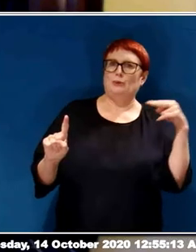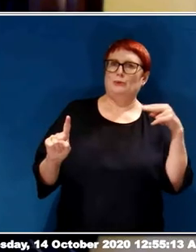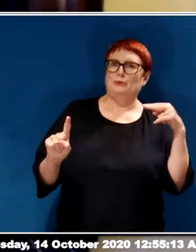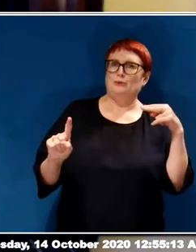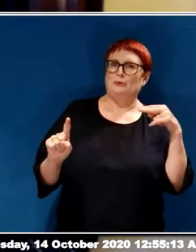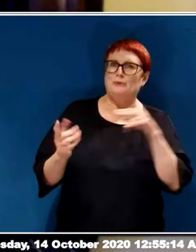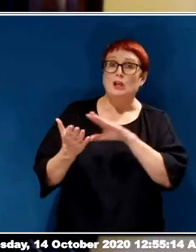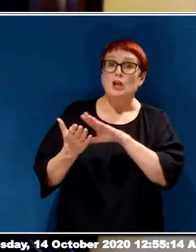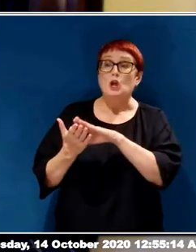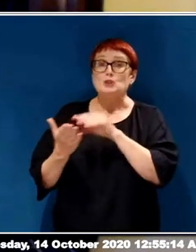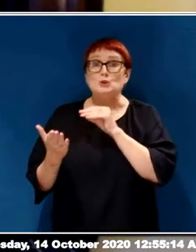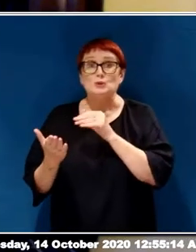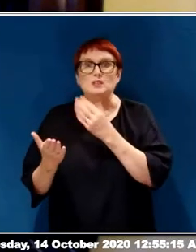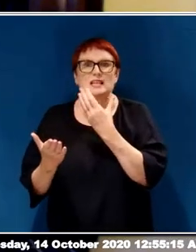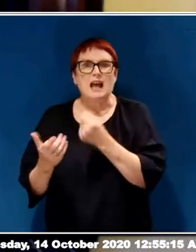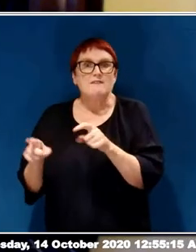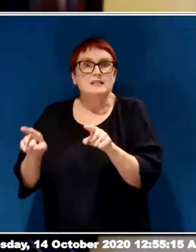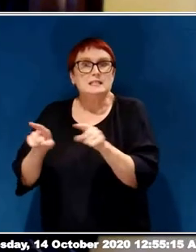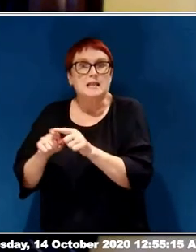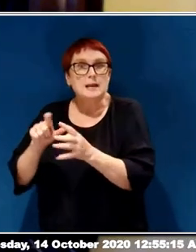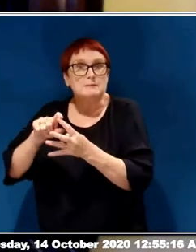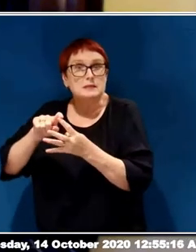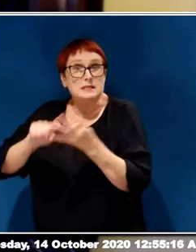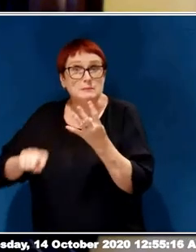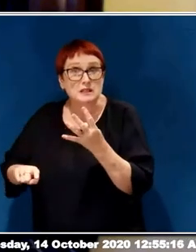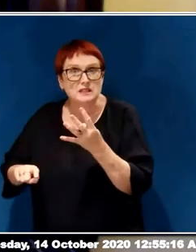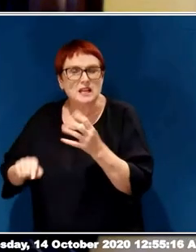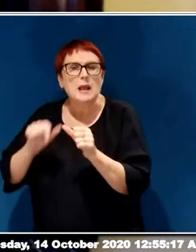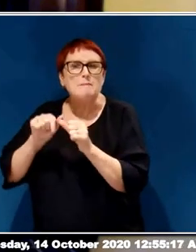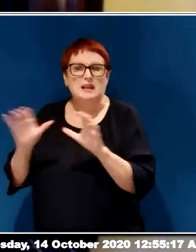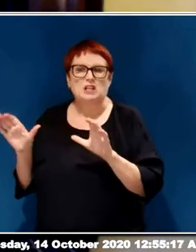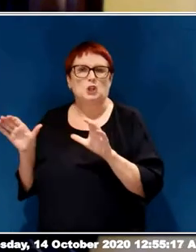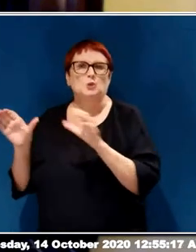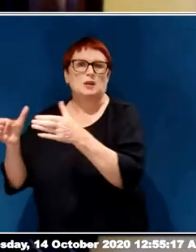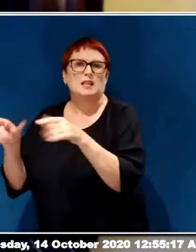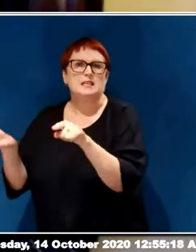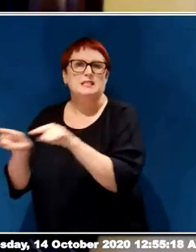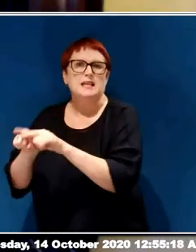being in a class together or to receive the same sorts of teaching practices.